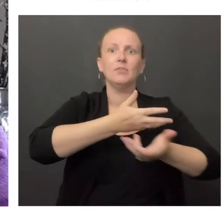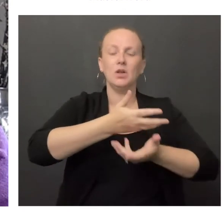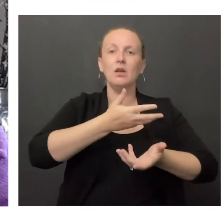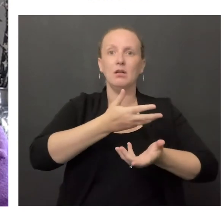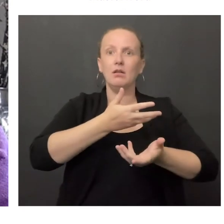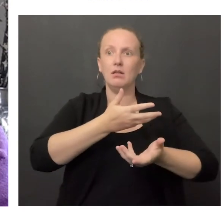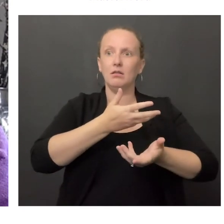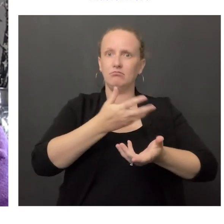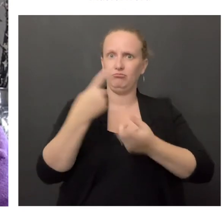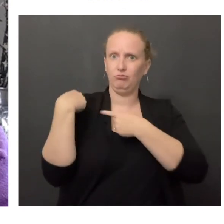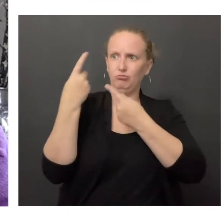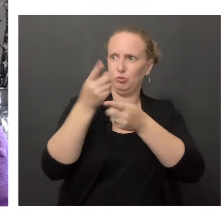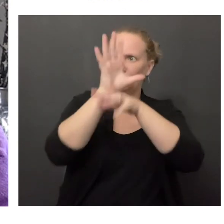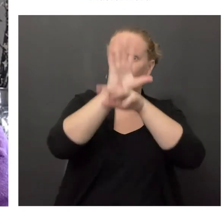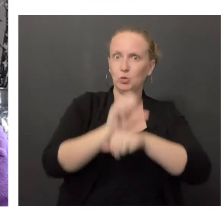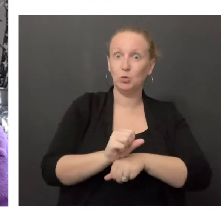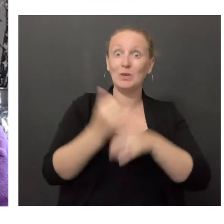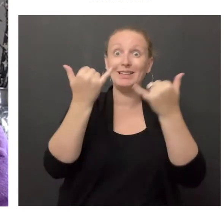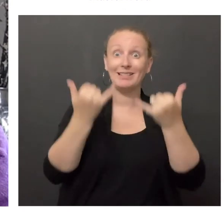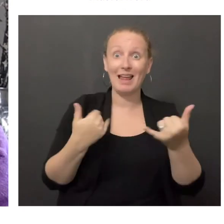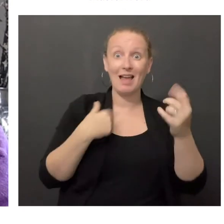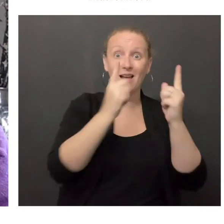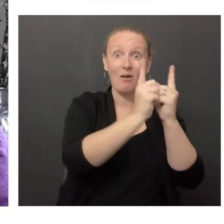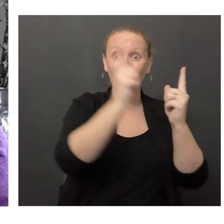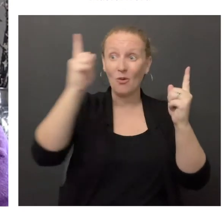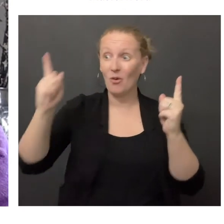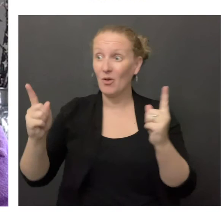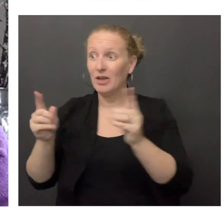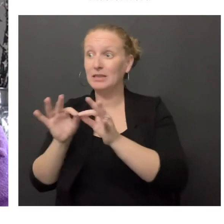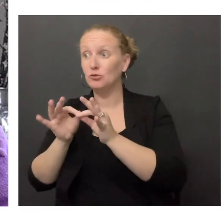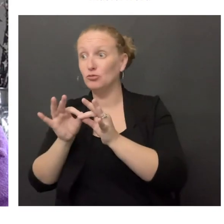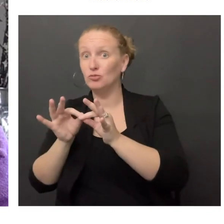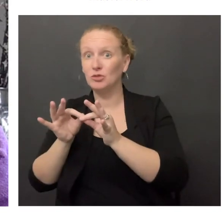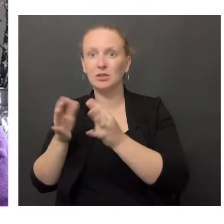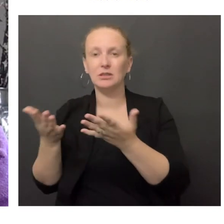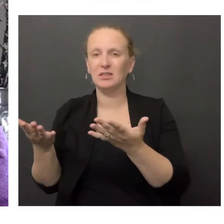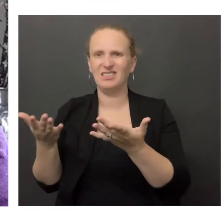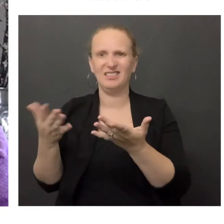they feel, um, as though they're, they're distant from the patient.